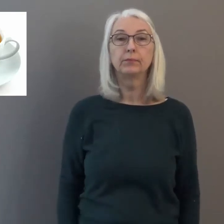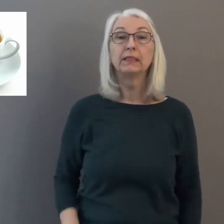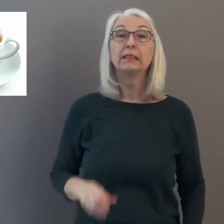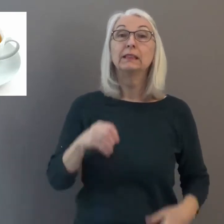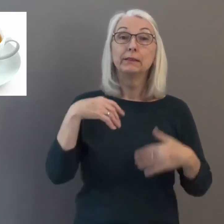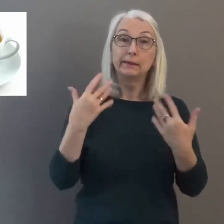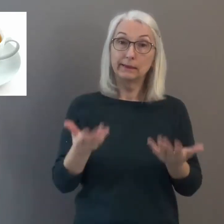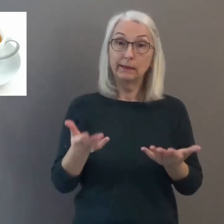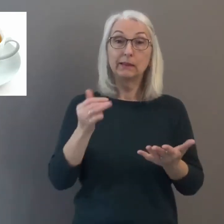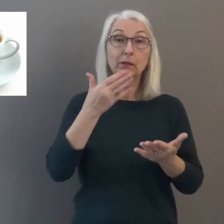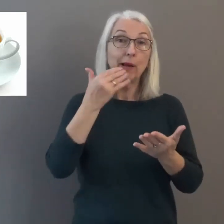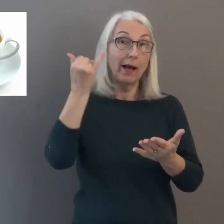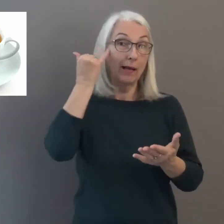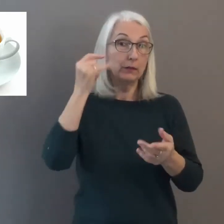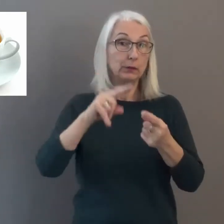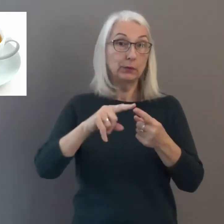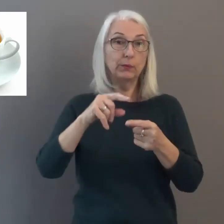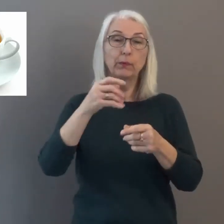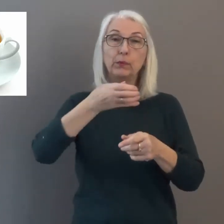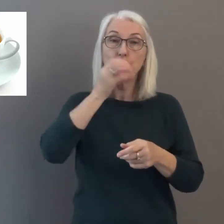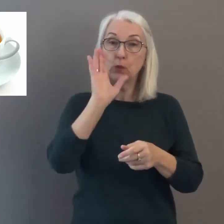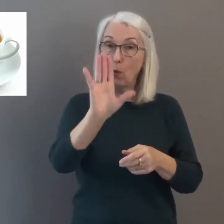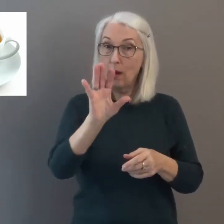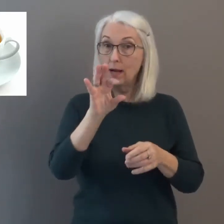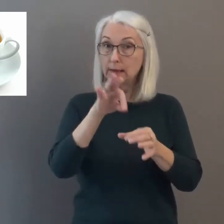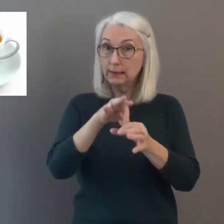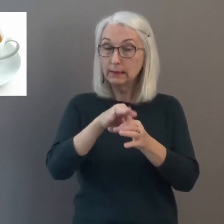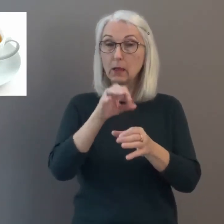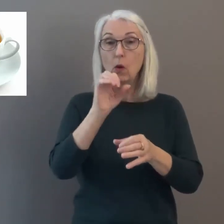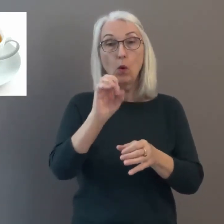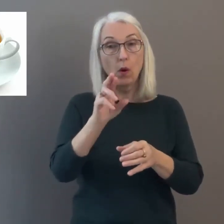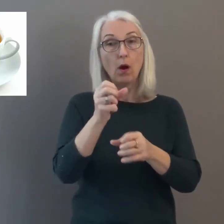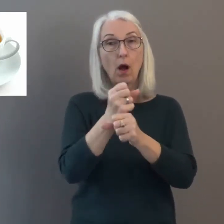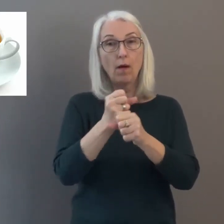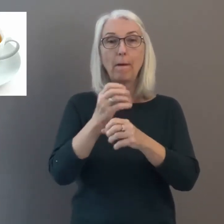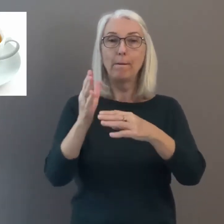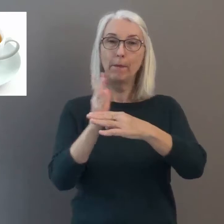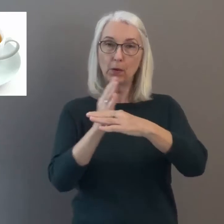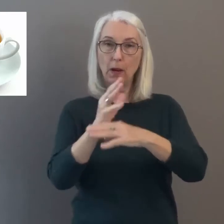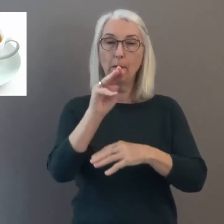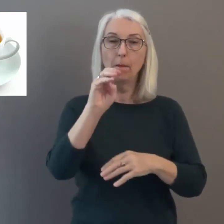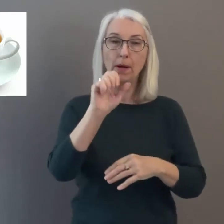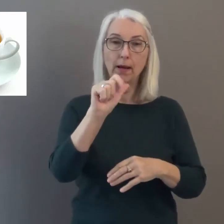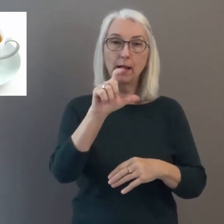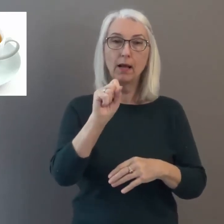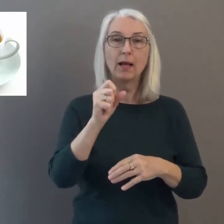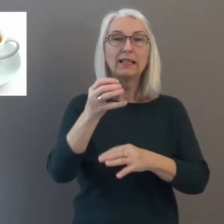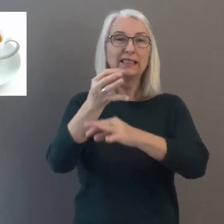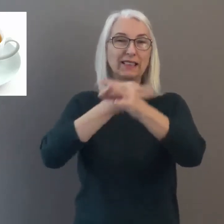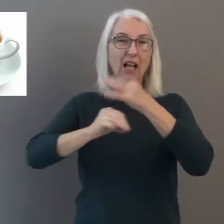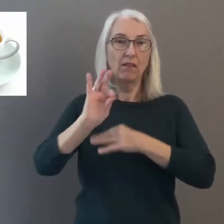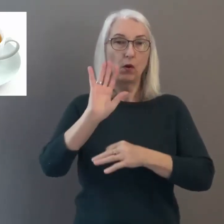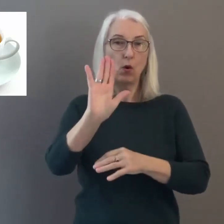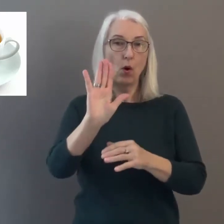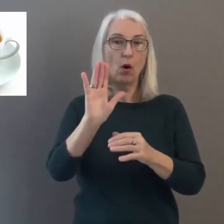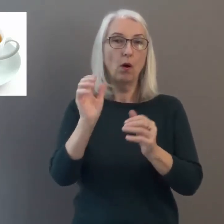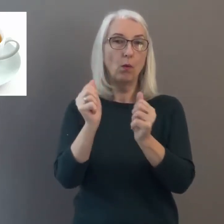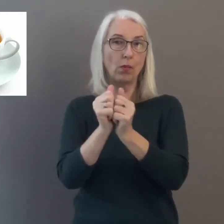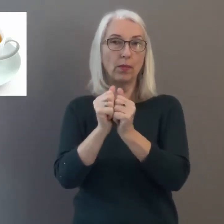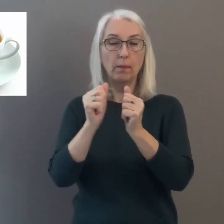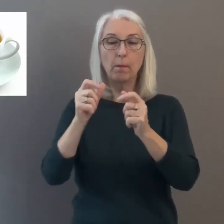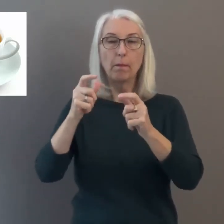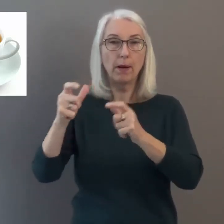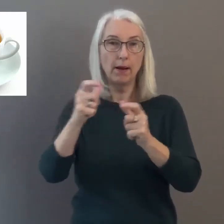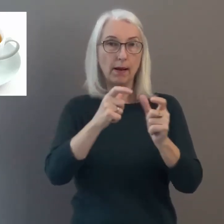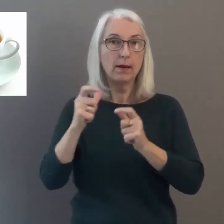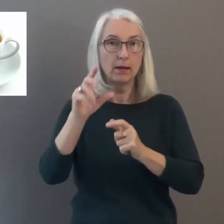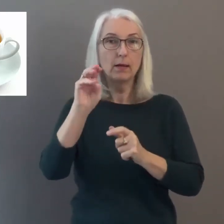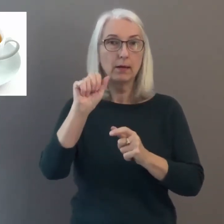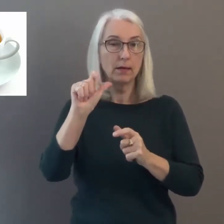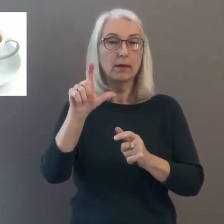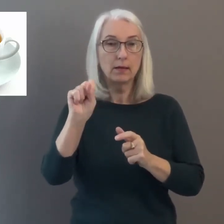Therefore, it might be a good idea to drink your tea or coffee between the meals instead of with your meals.